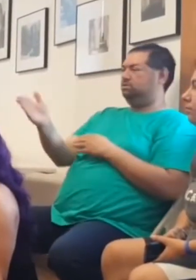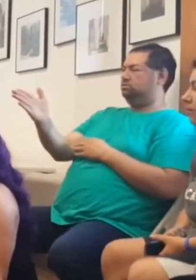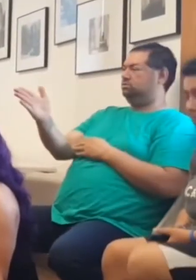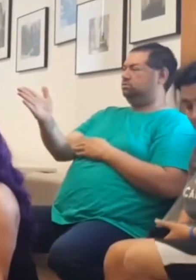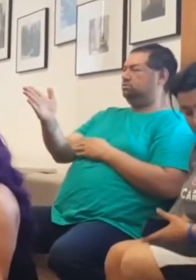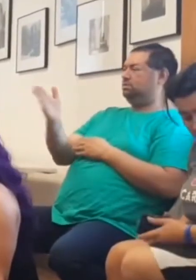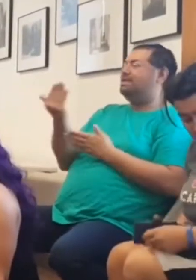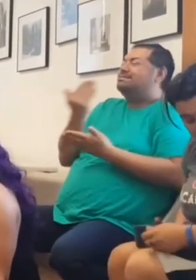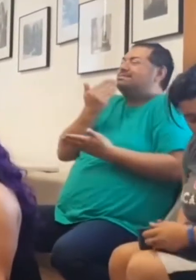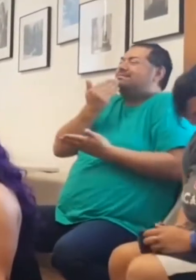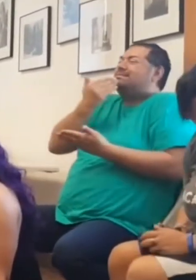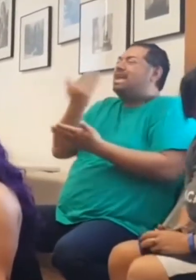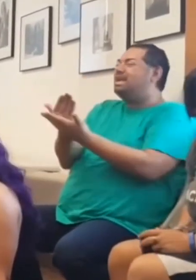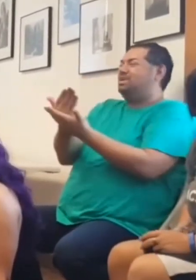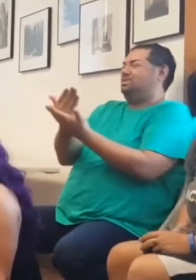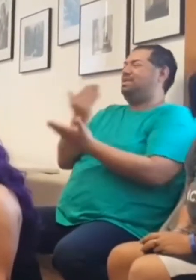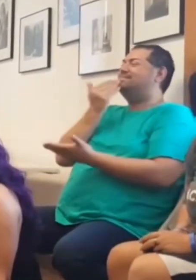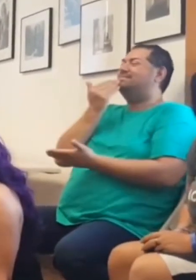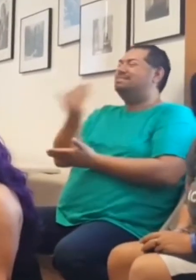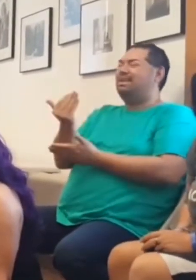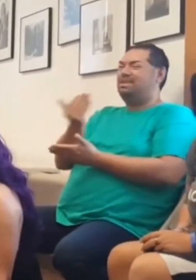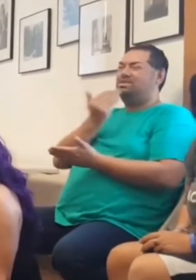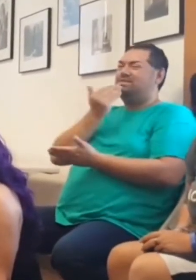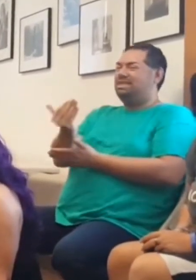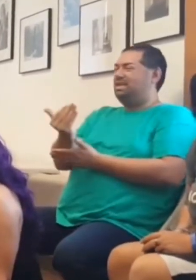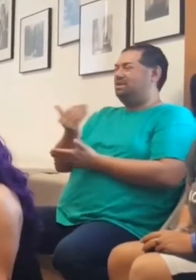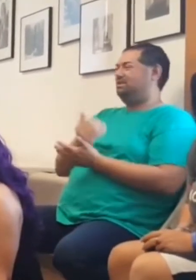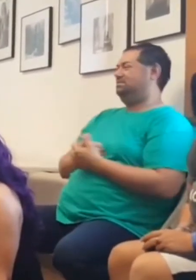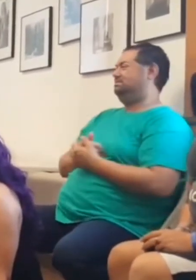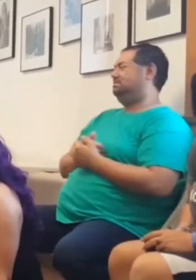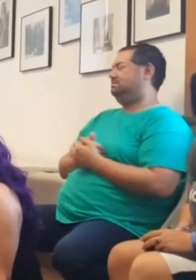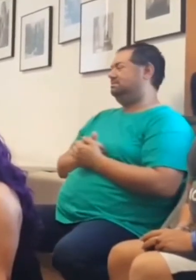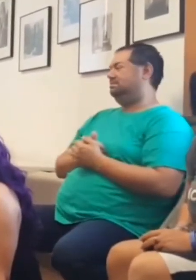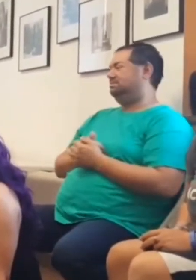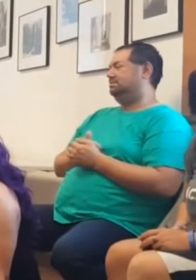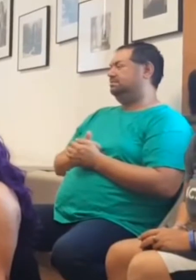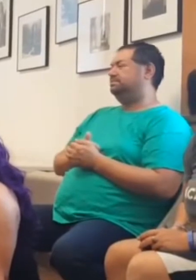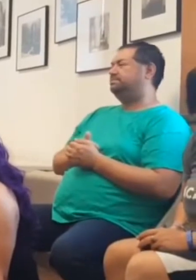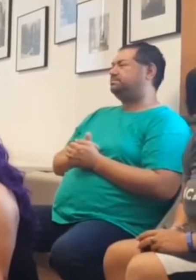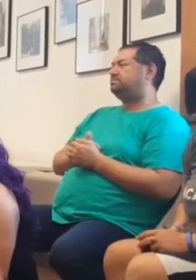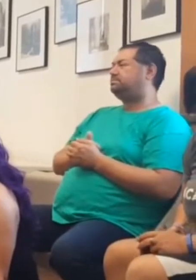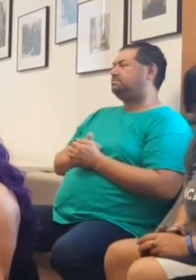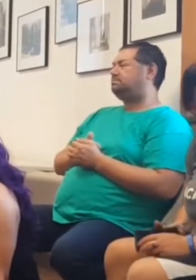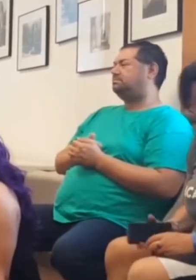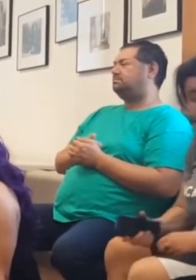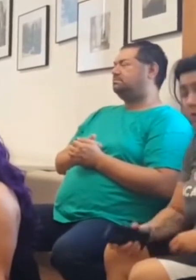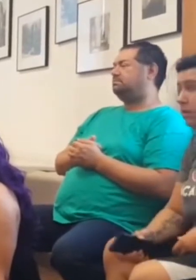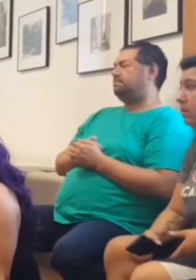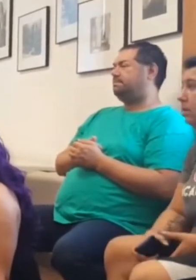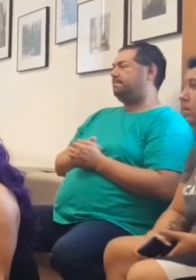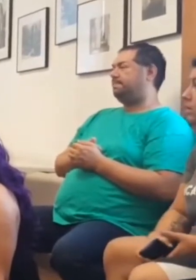"Thank you, thank you very much!" The little blue fish bubbled playfully and he tucked